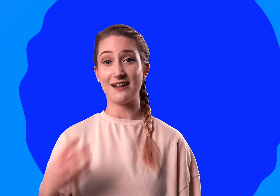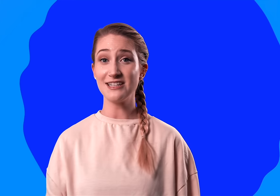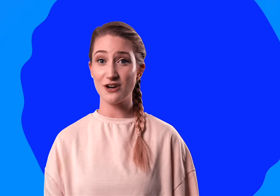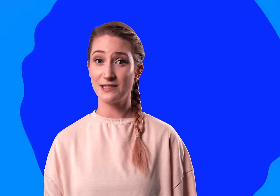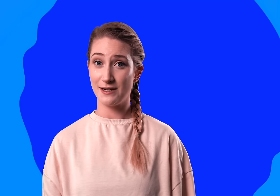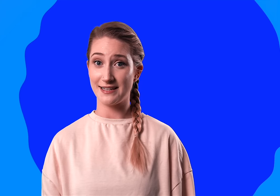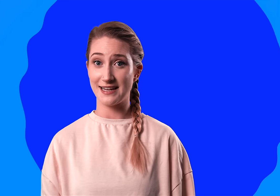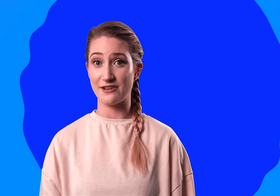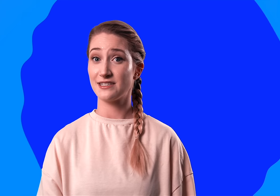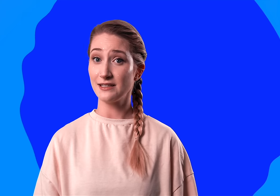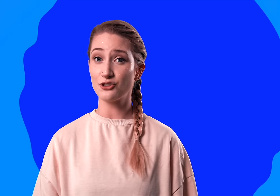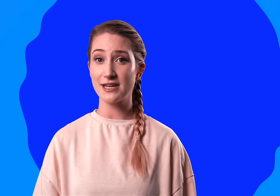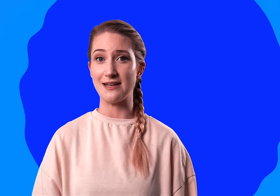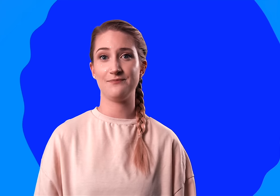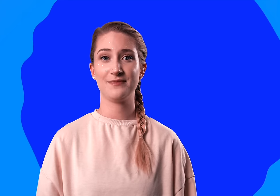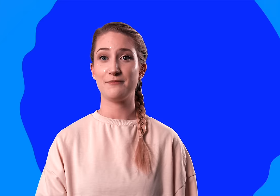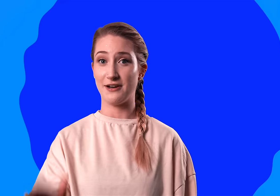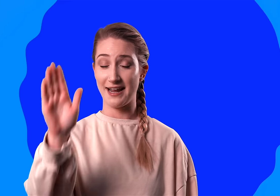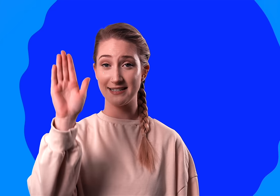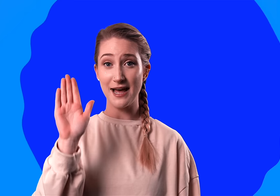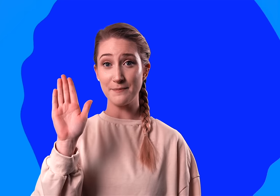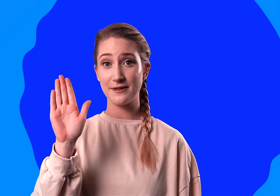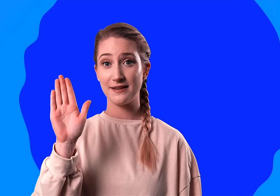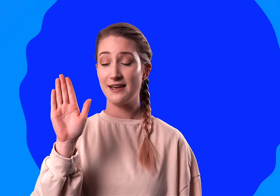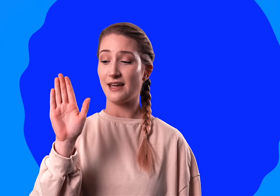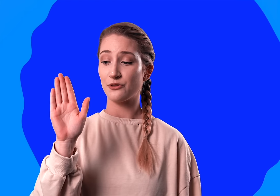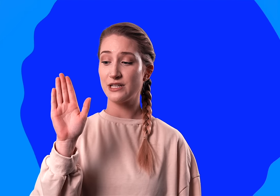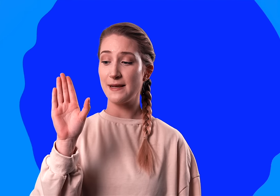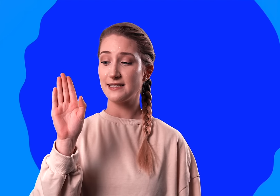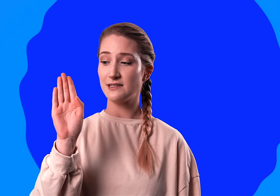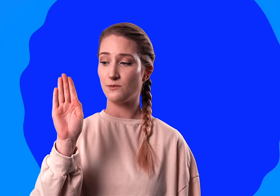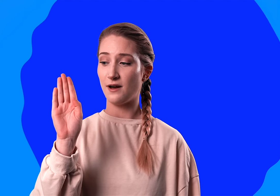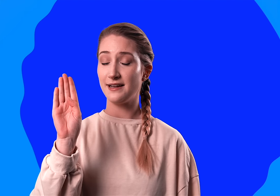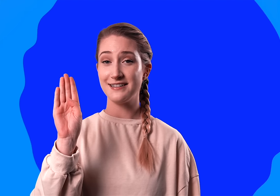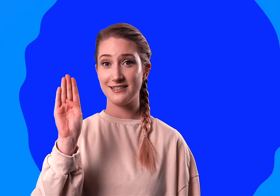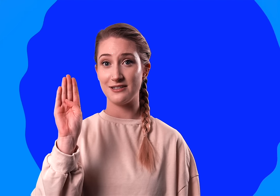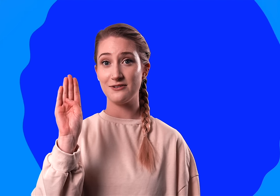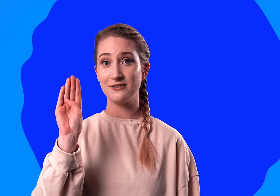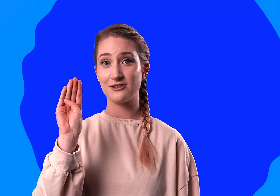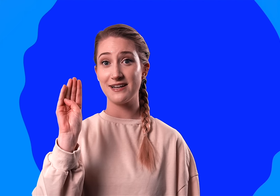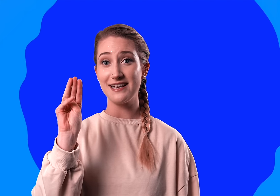Now let's try this one again together. It's a little tricky. Put your hand up. Count three spaces. One, two, three.